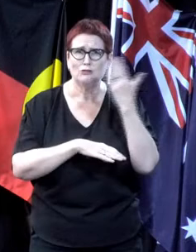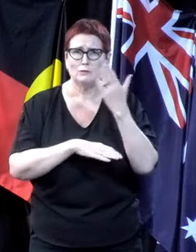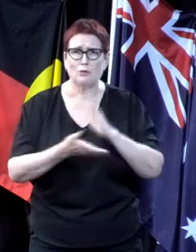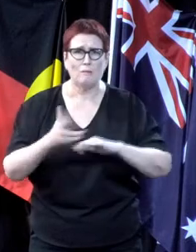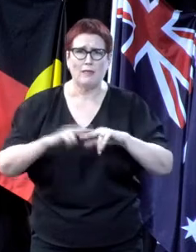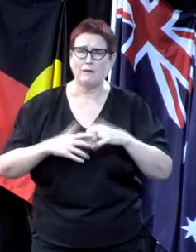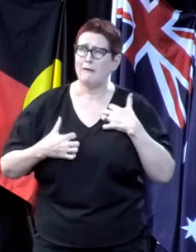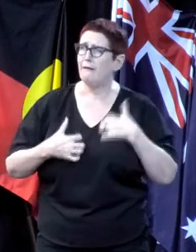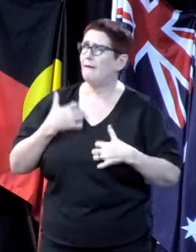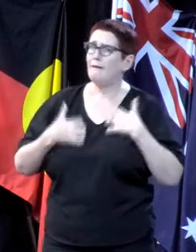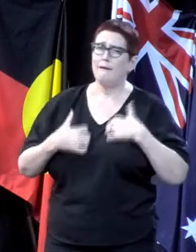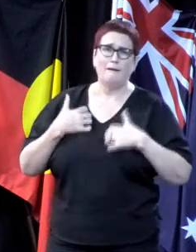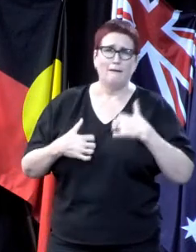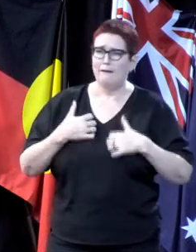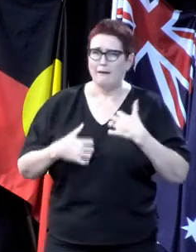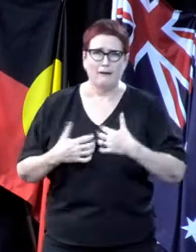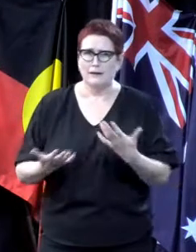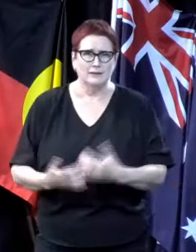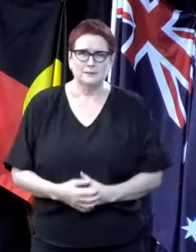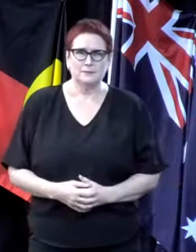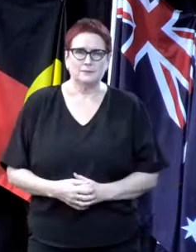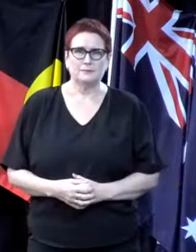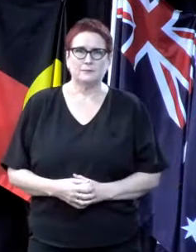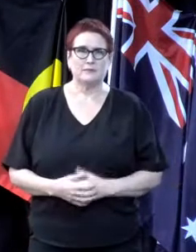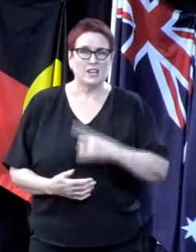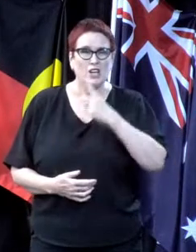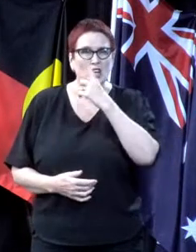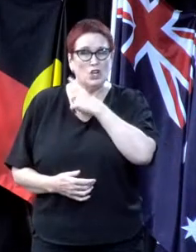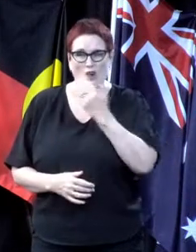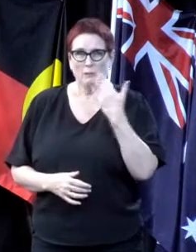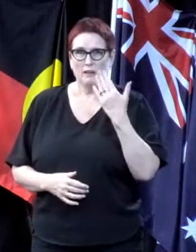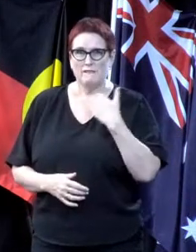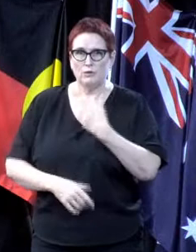She moved from being a not very confident student